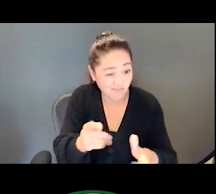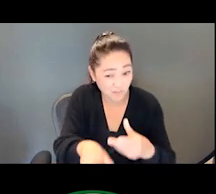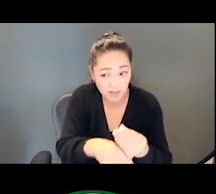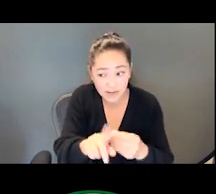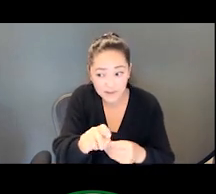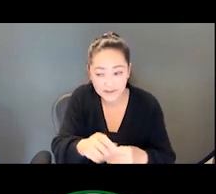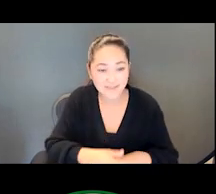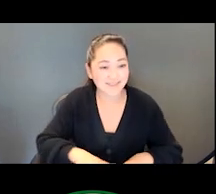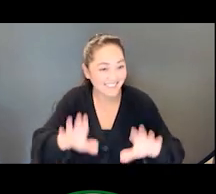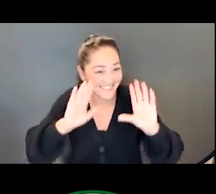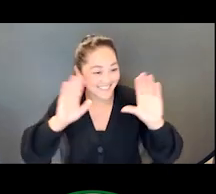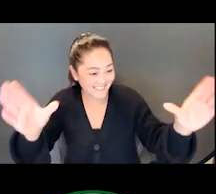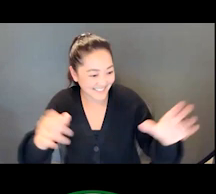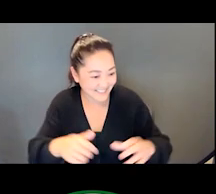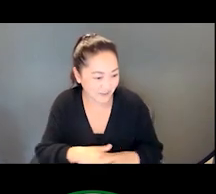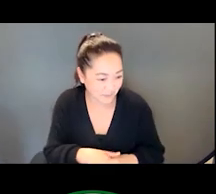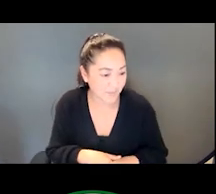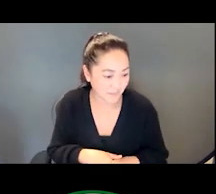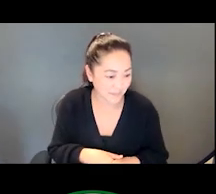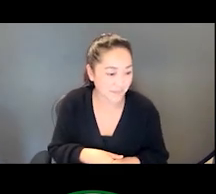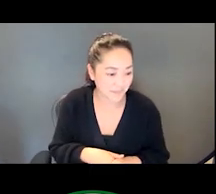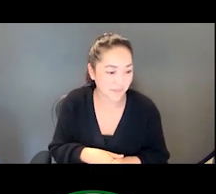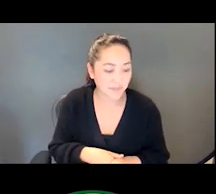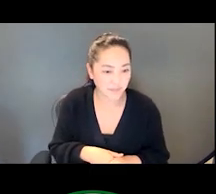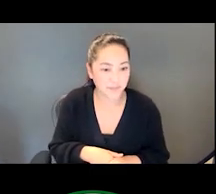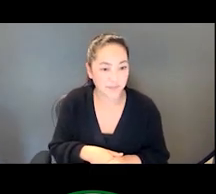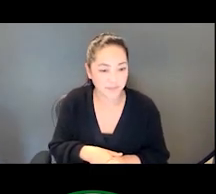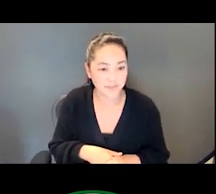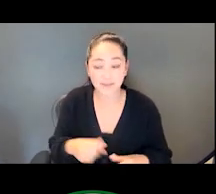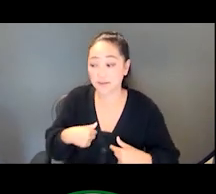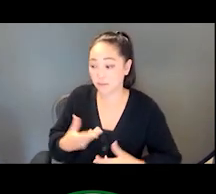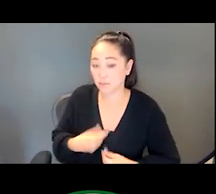hair and I'm wearing a blue shirt and 2 classes.